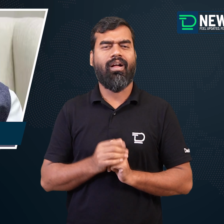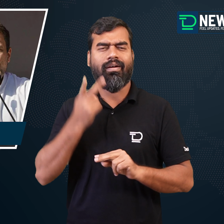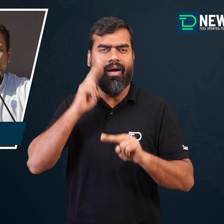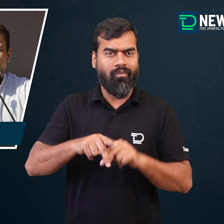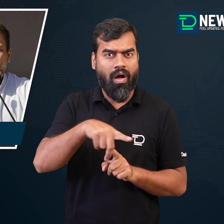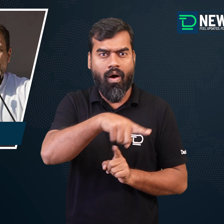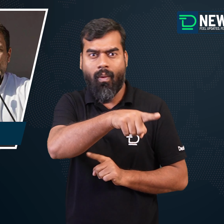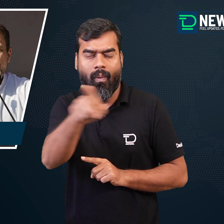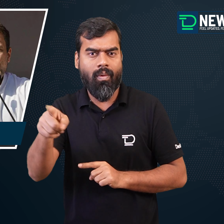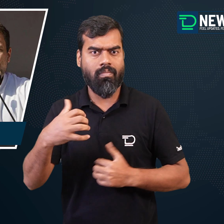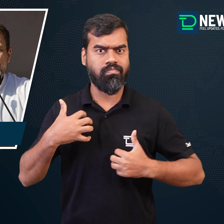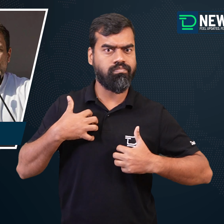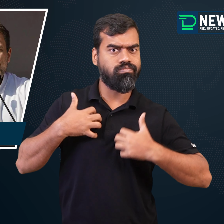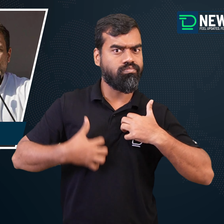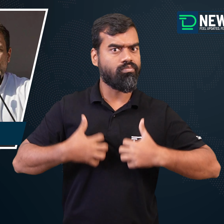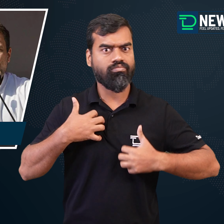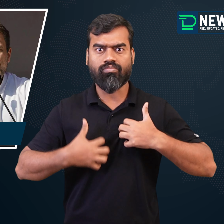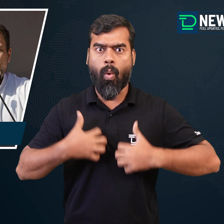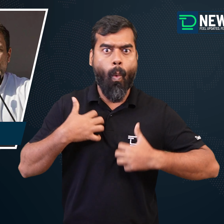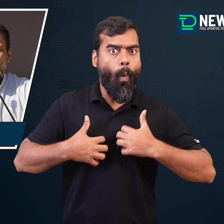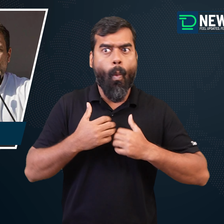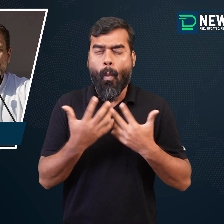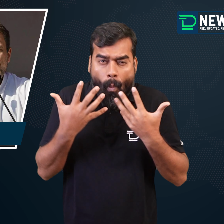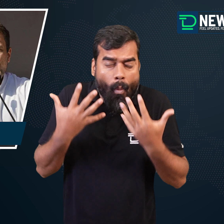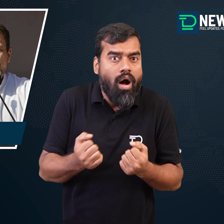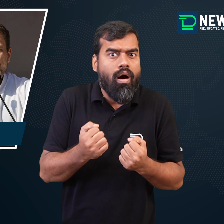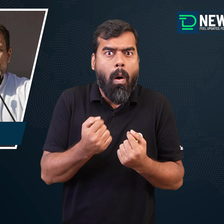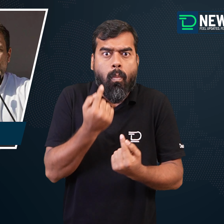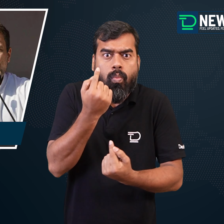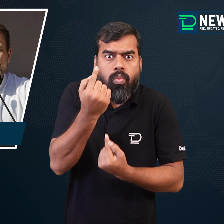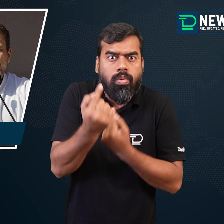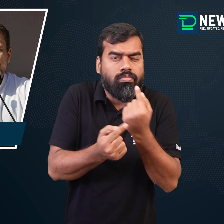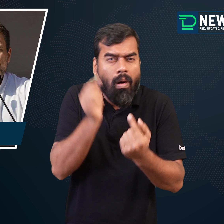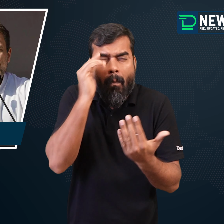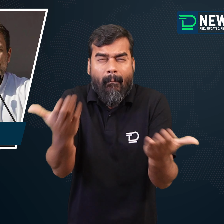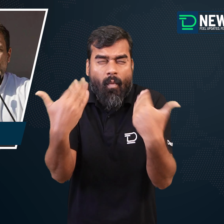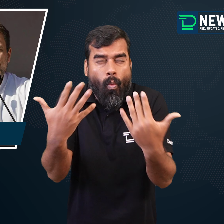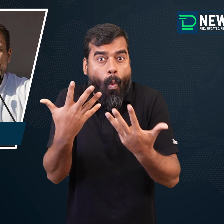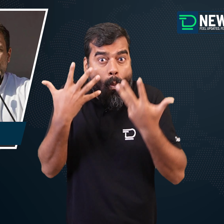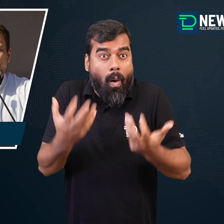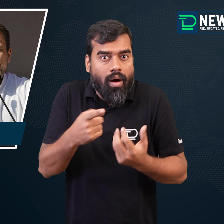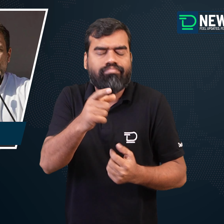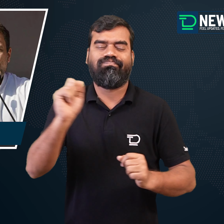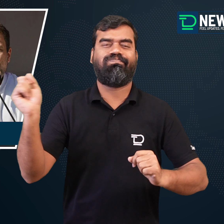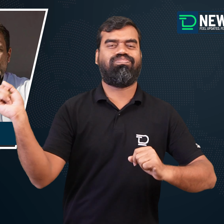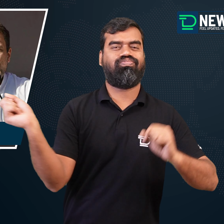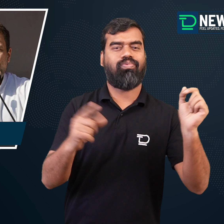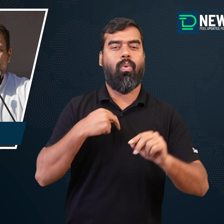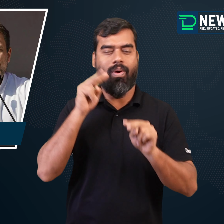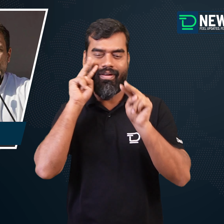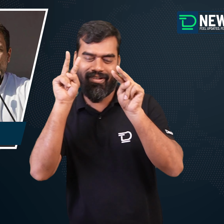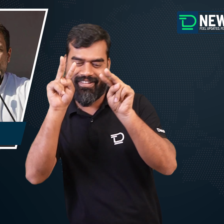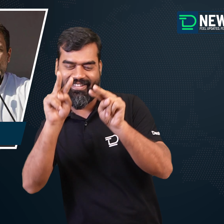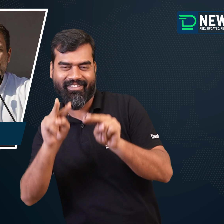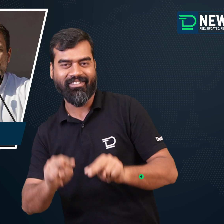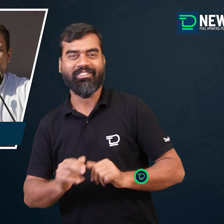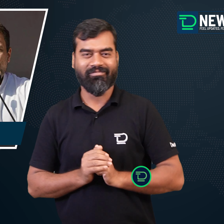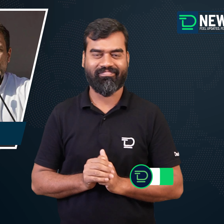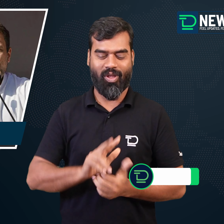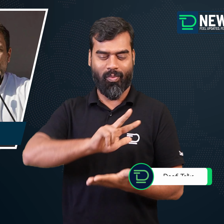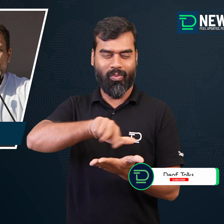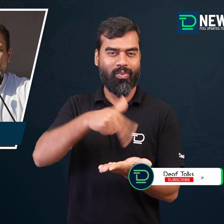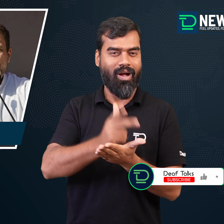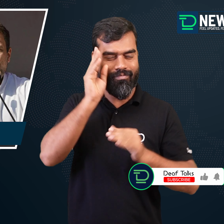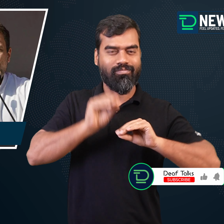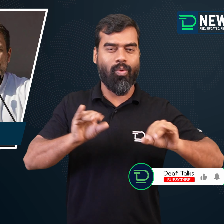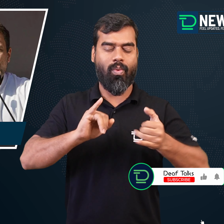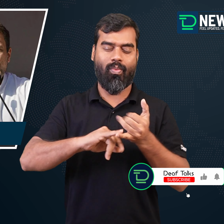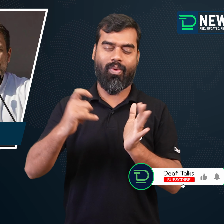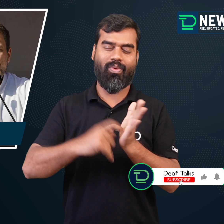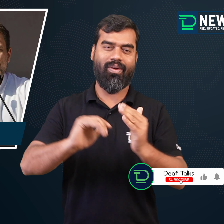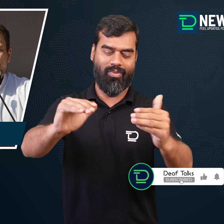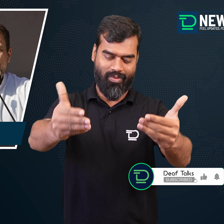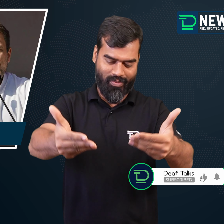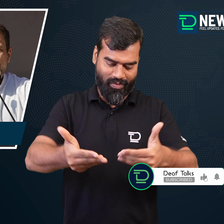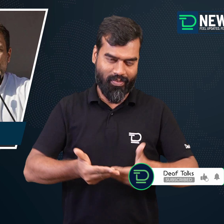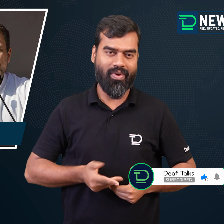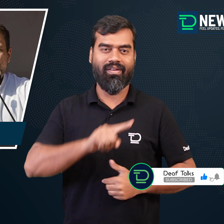If you want political news, comment below and subscribe to Deaf Talks.